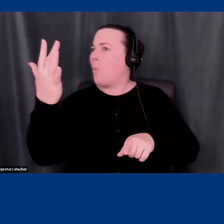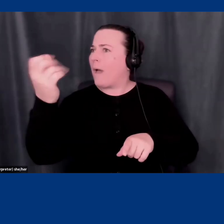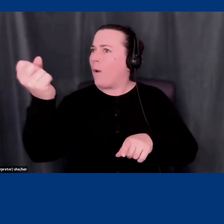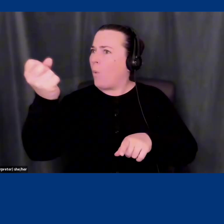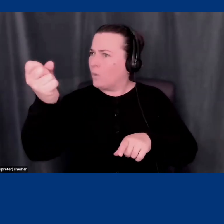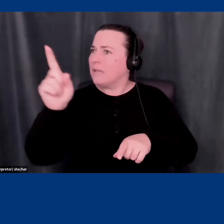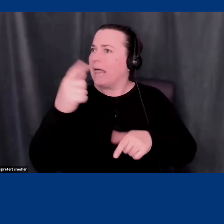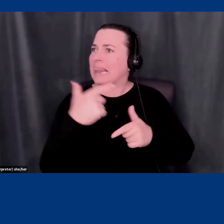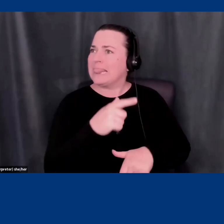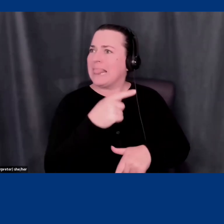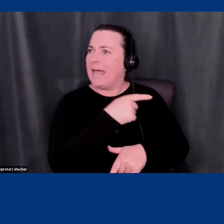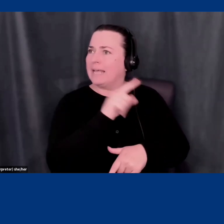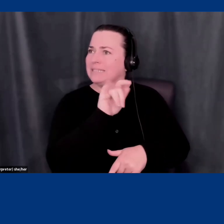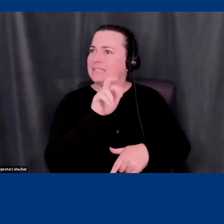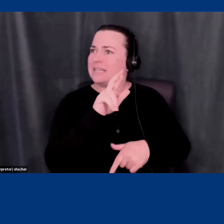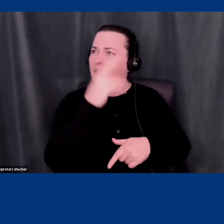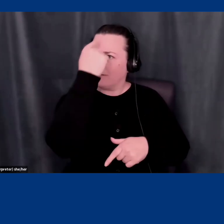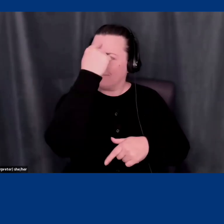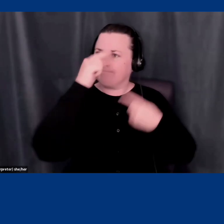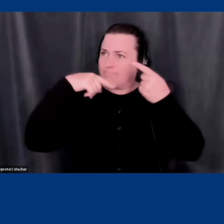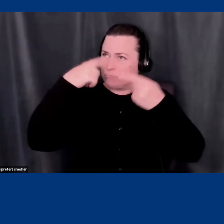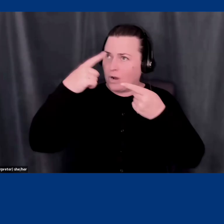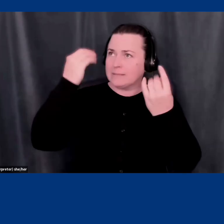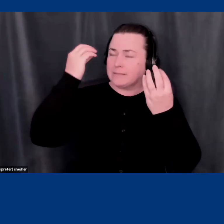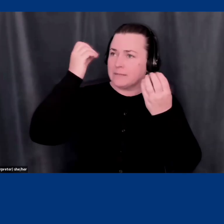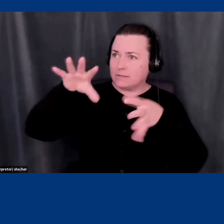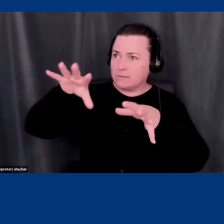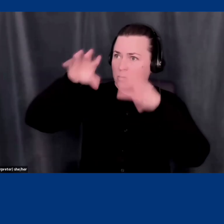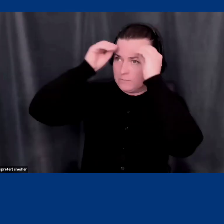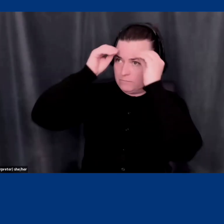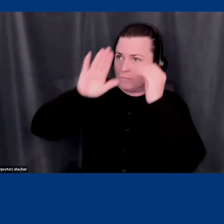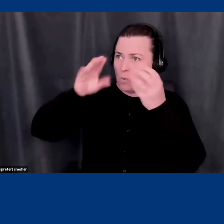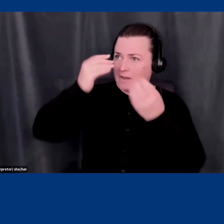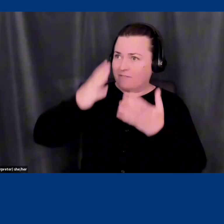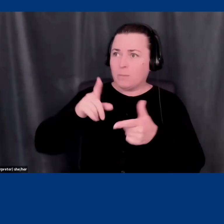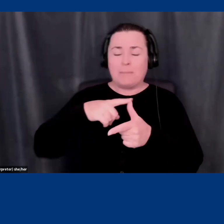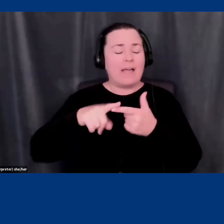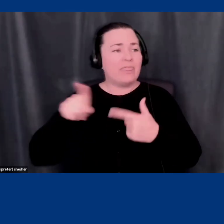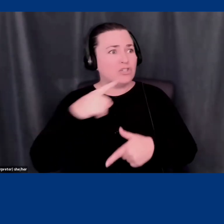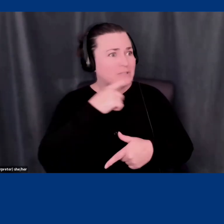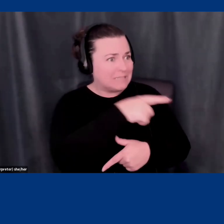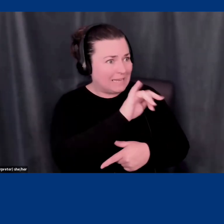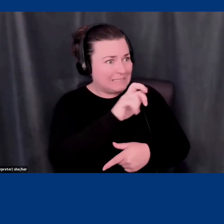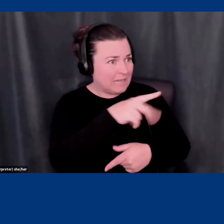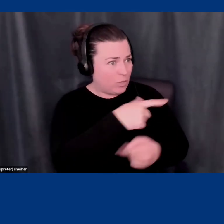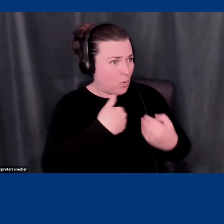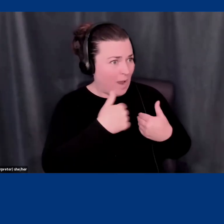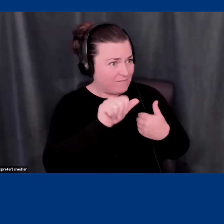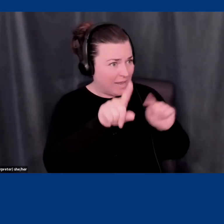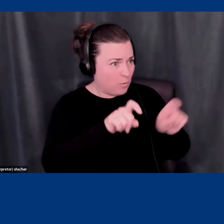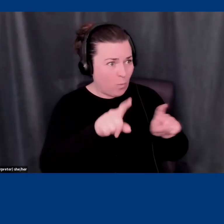that information", "Do you have any questions Taylor", "Do you have anything that you want to say?", and that allowed